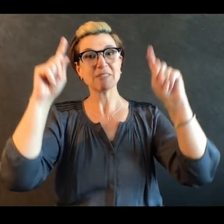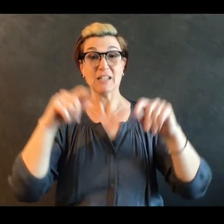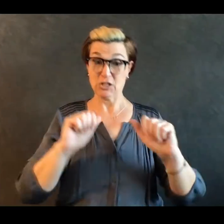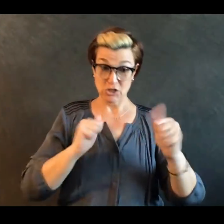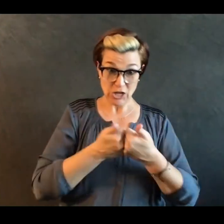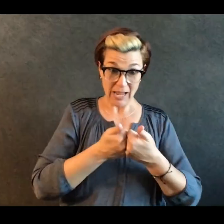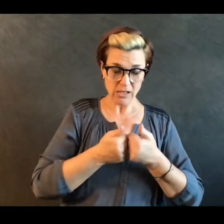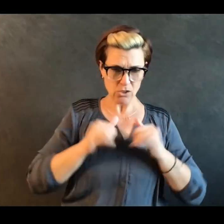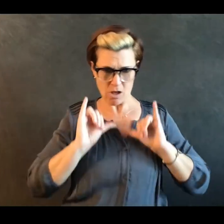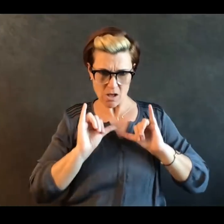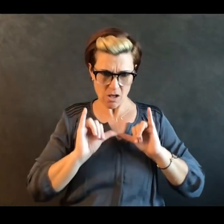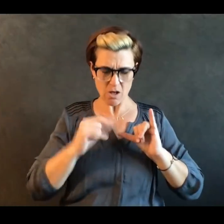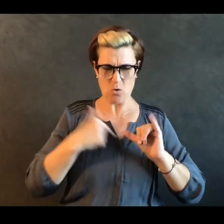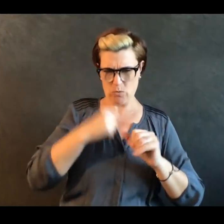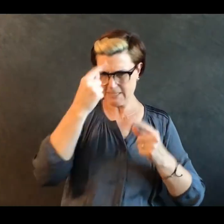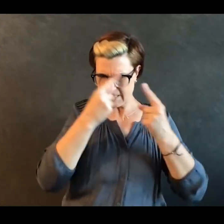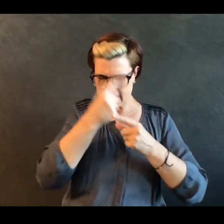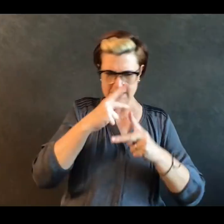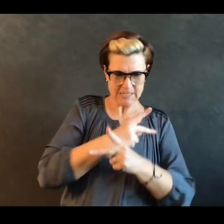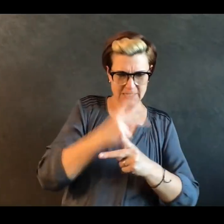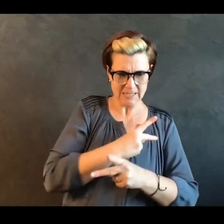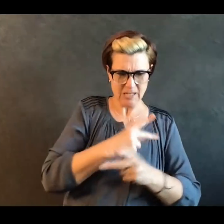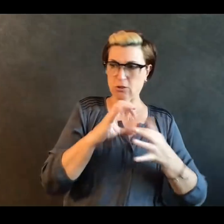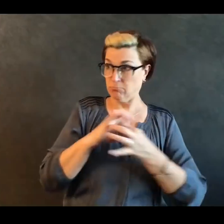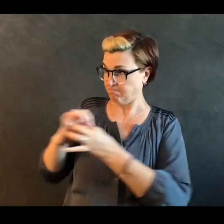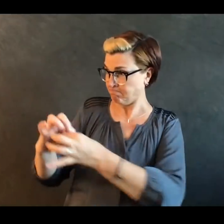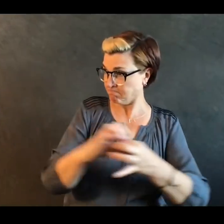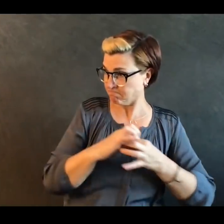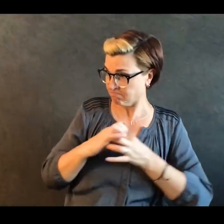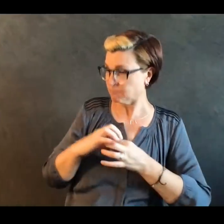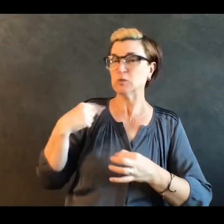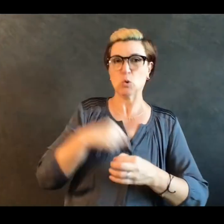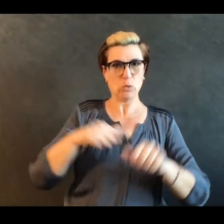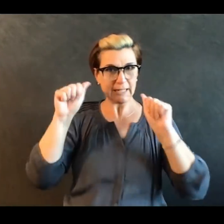to work through it all together and we can and we will get through this with a